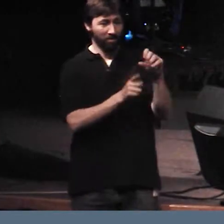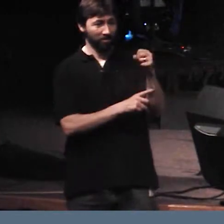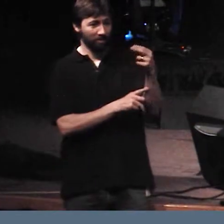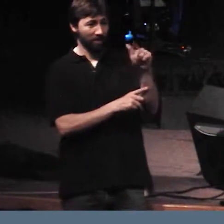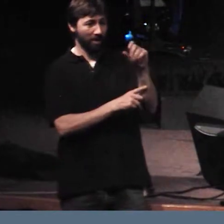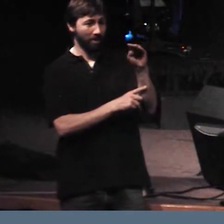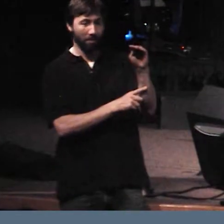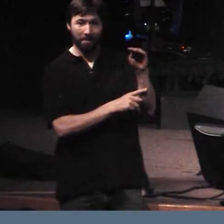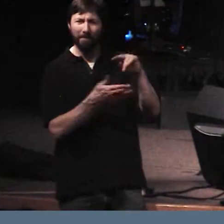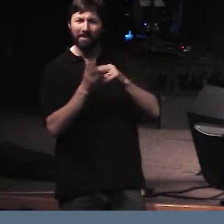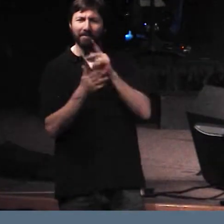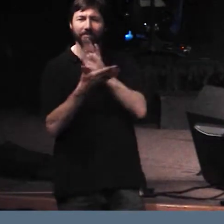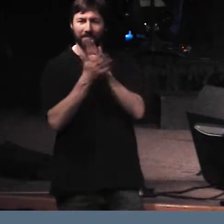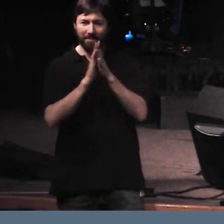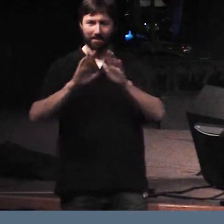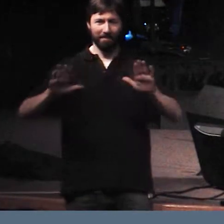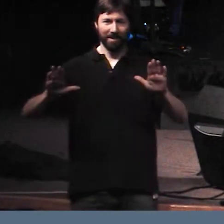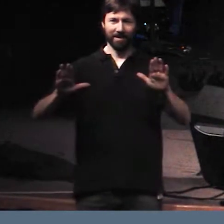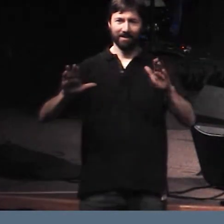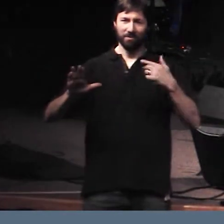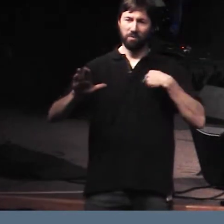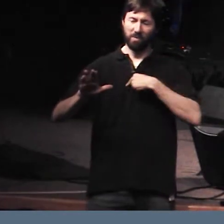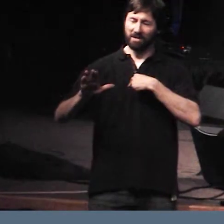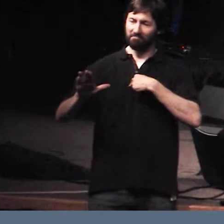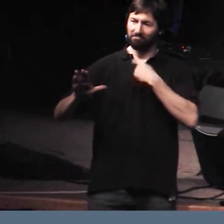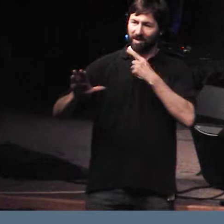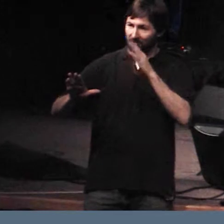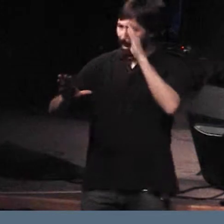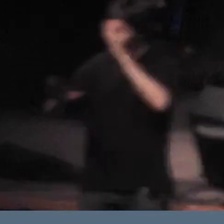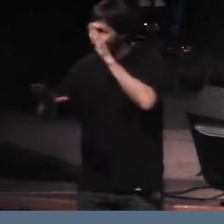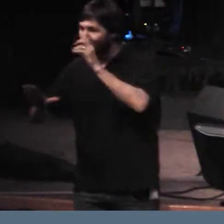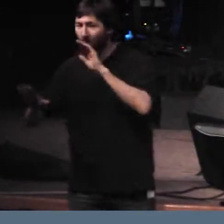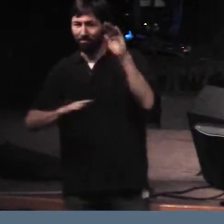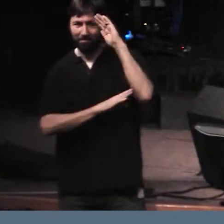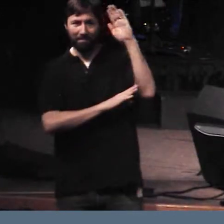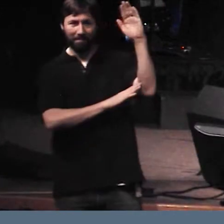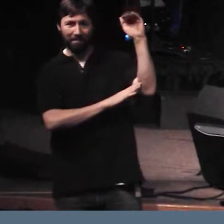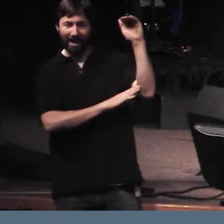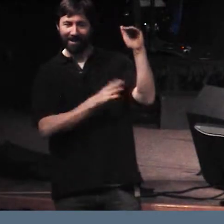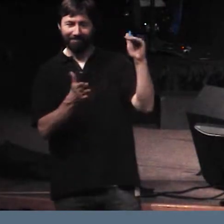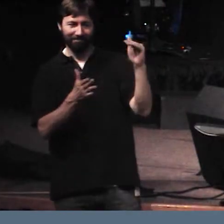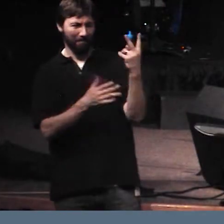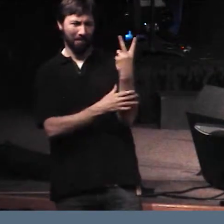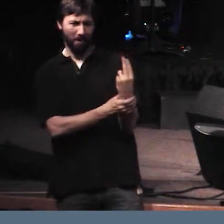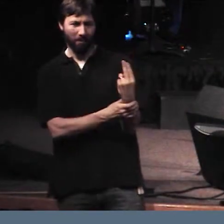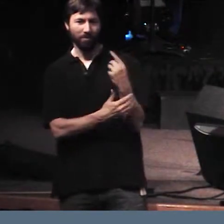really means peace but we say it coming or going so whether we're seeing each other for the first time or we're saying goodbye we say Shalom